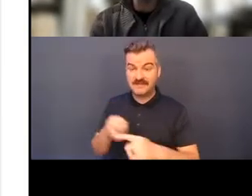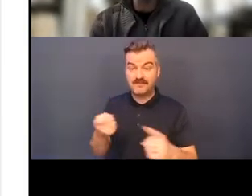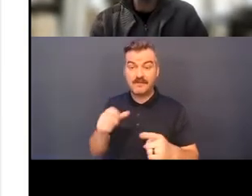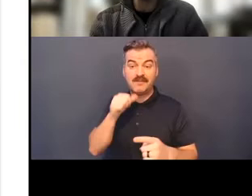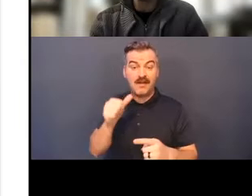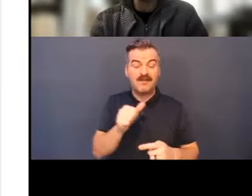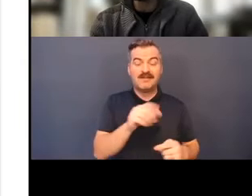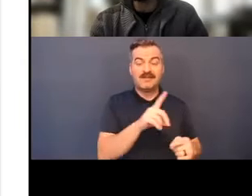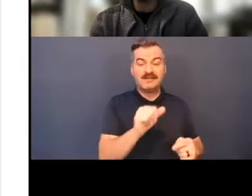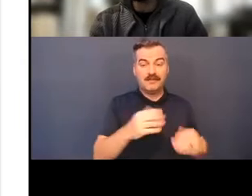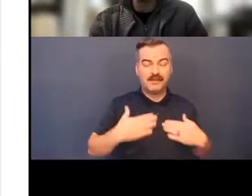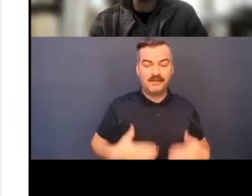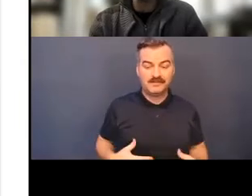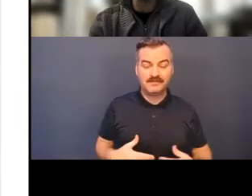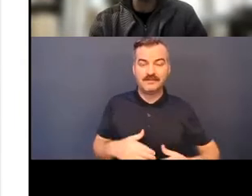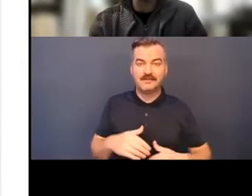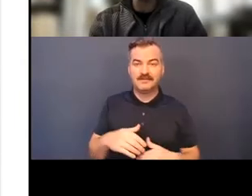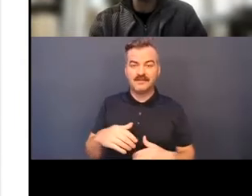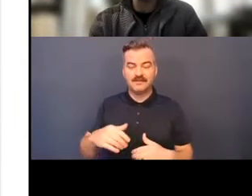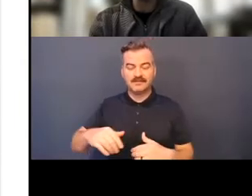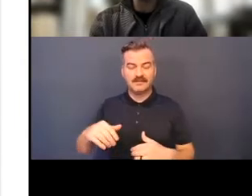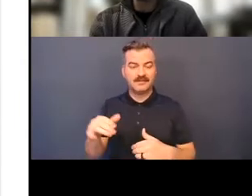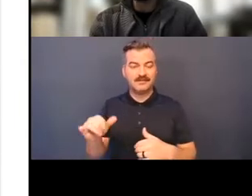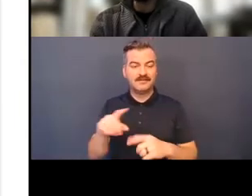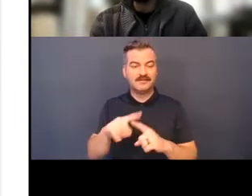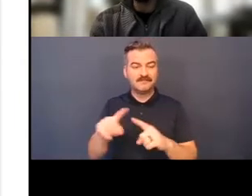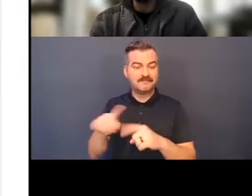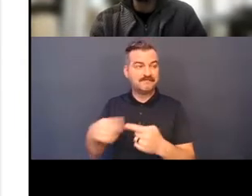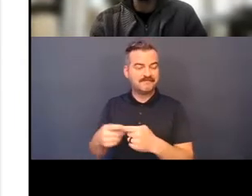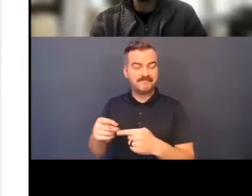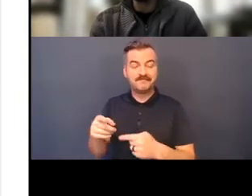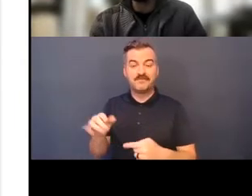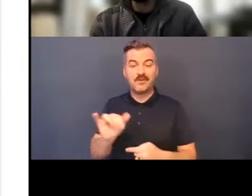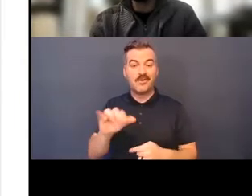bodies spaces like educational institutions workplaces and other culturally organized